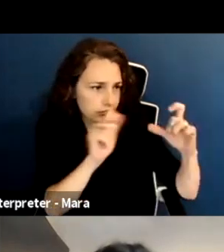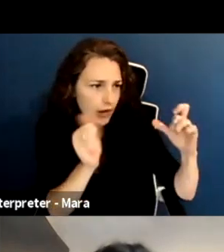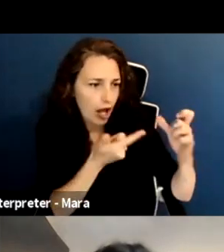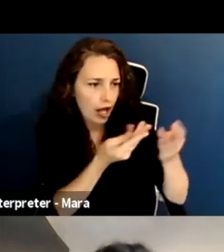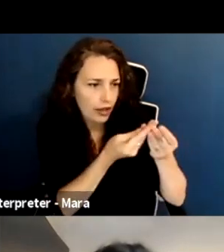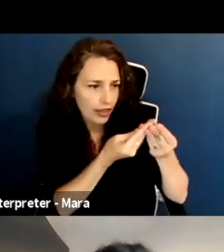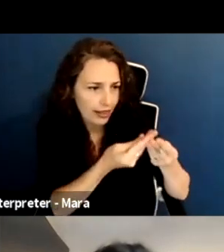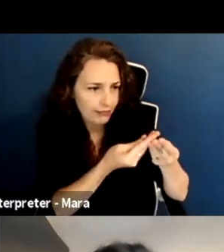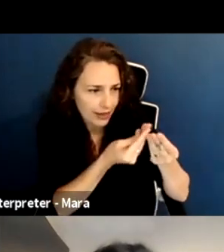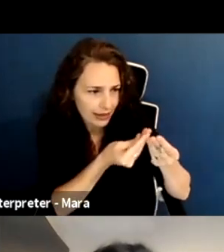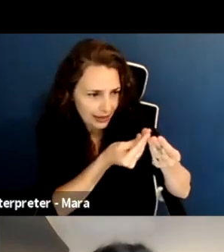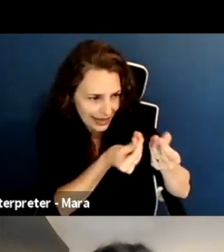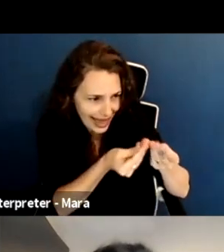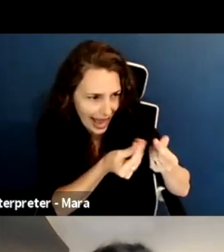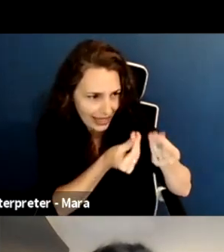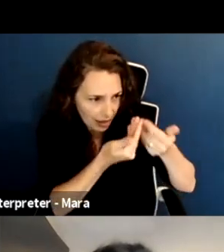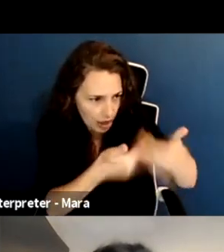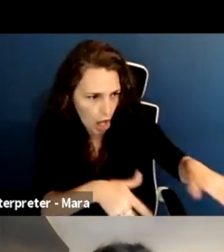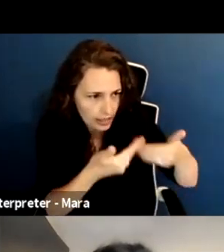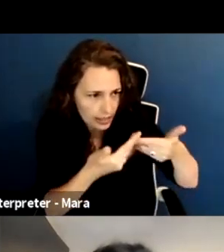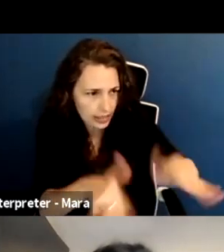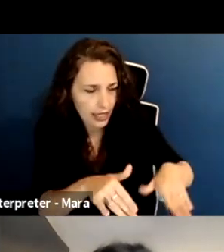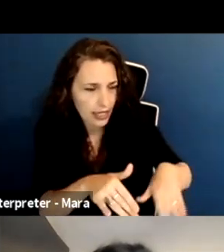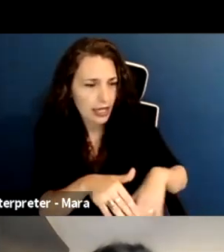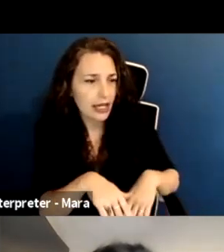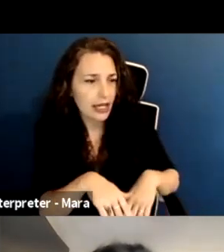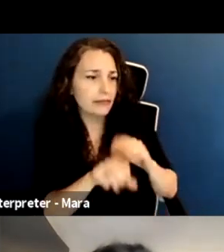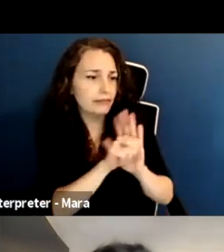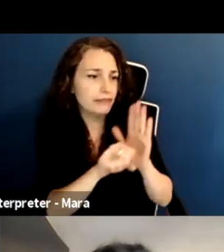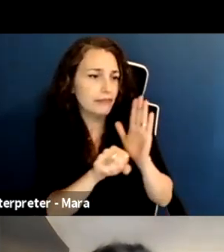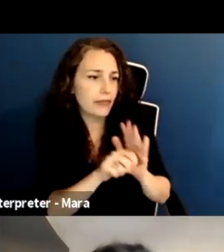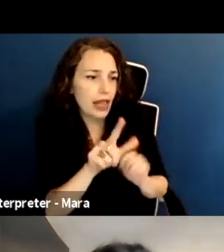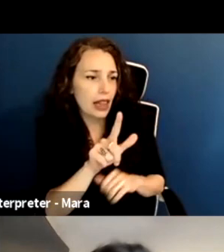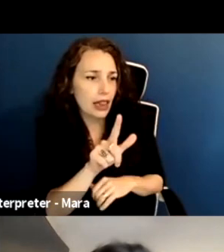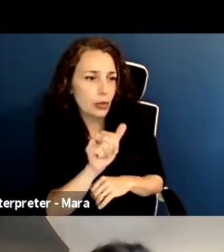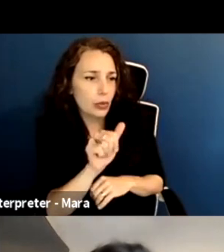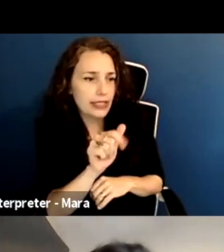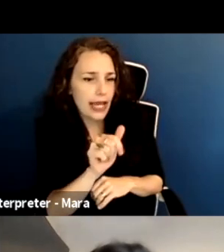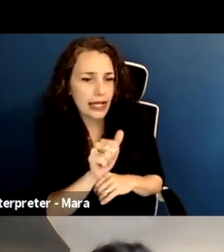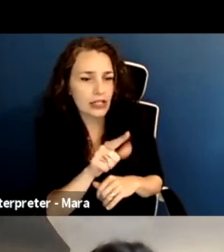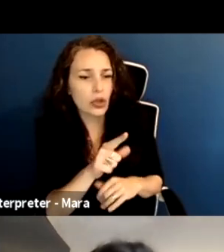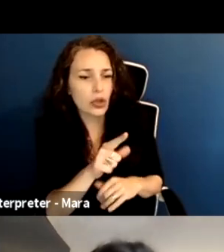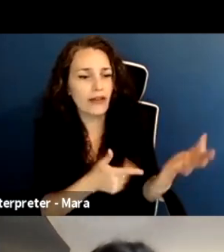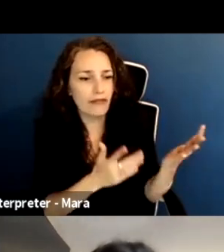and knows Chief Shirell really well. So we found Chief Shirell through Julie.